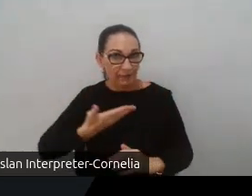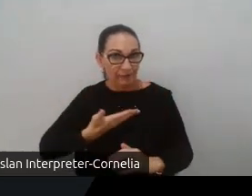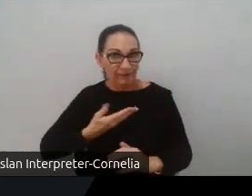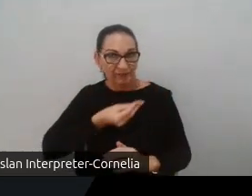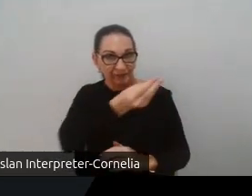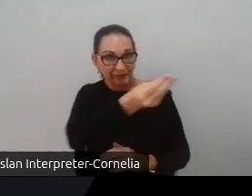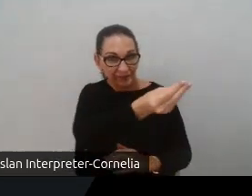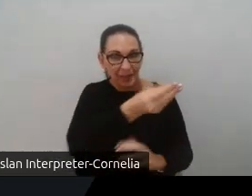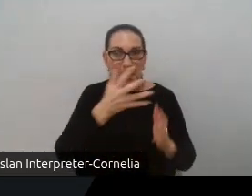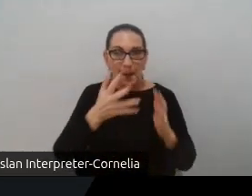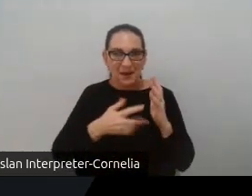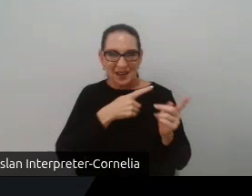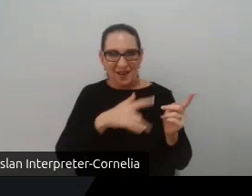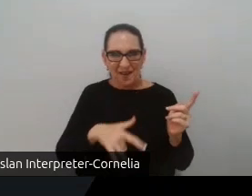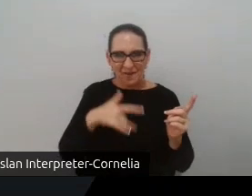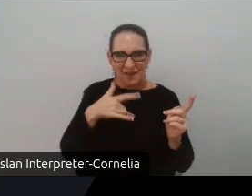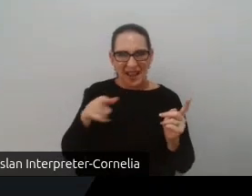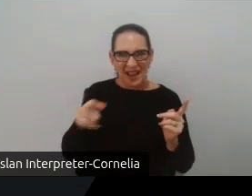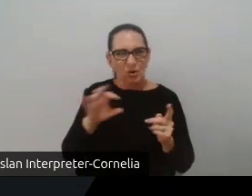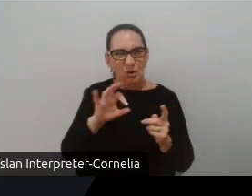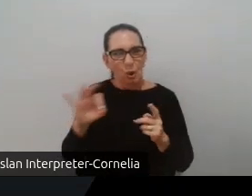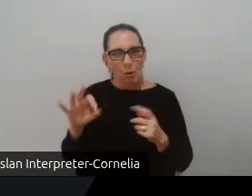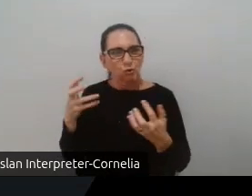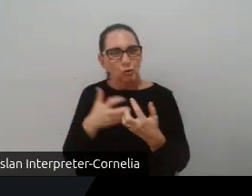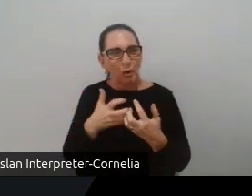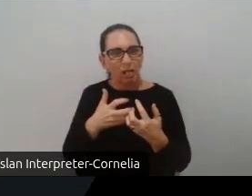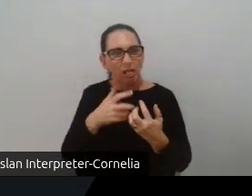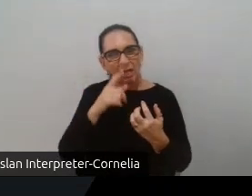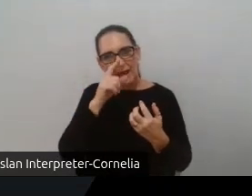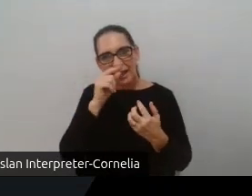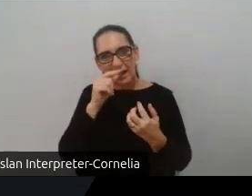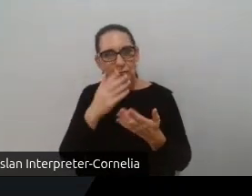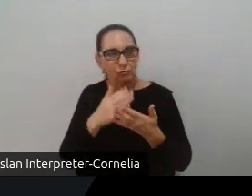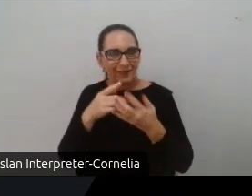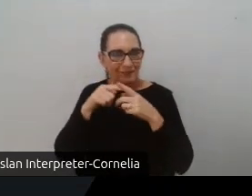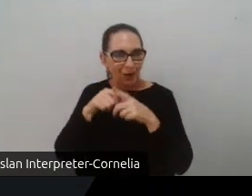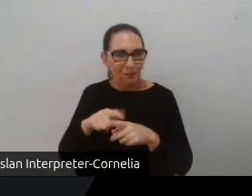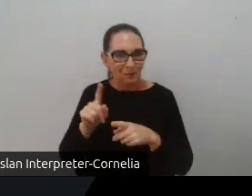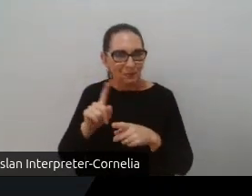mental health based that's also very good. Um also a letter from for example their GP in relation to